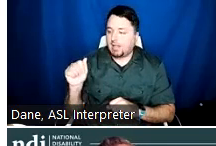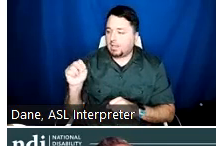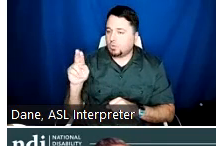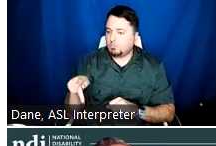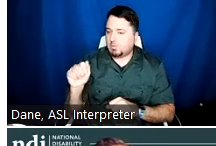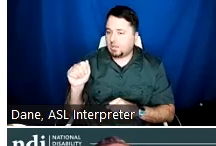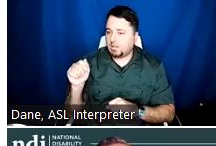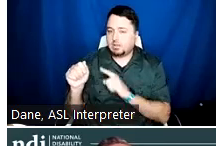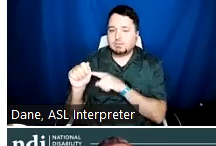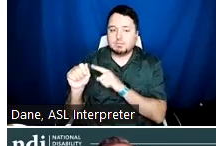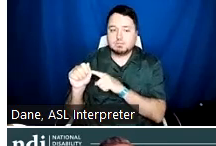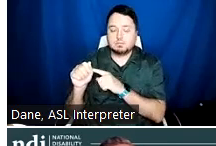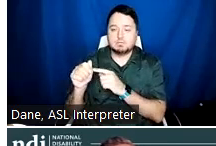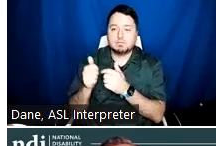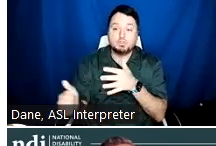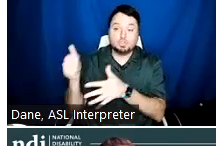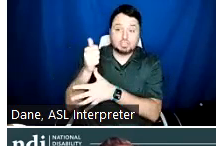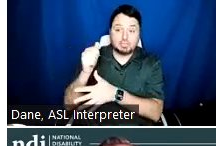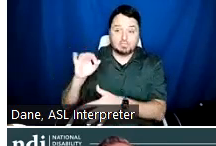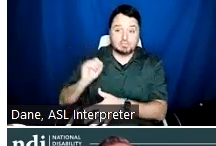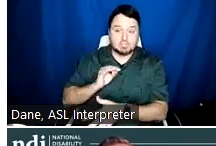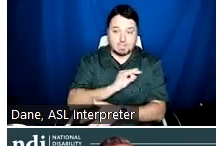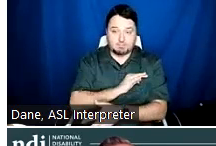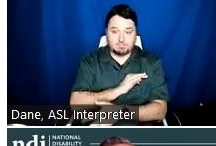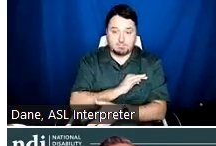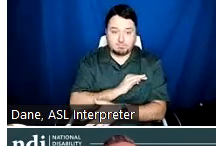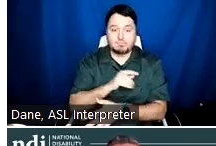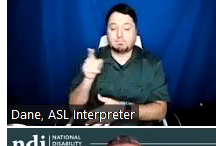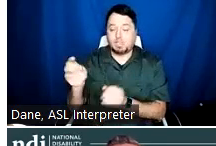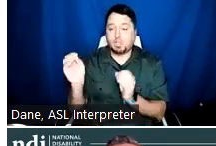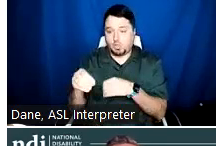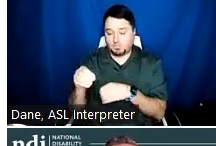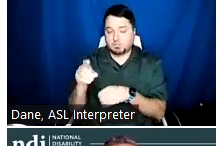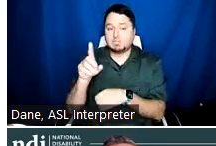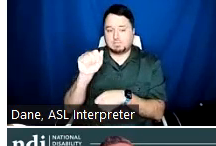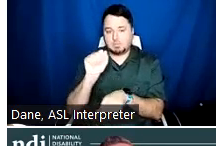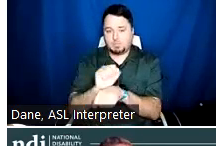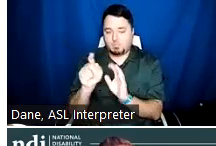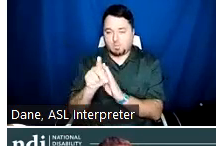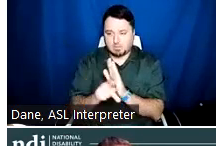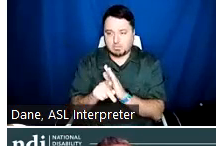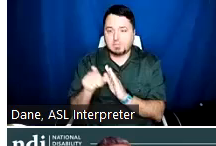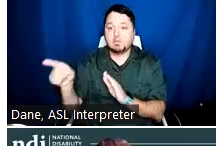As Chief of Staff for the Office of Disability Employment Policy, she collaborates closely